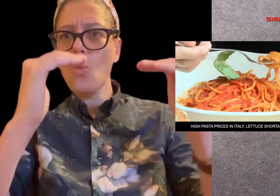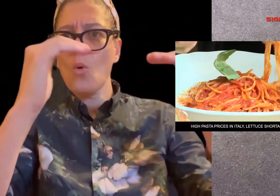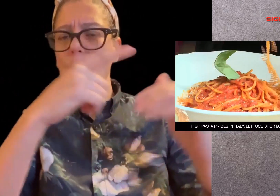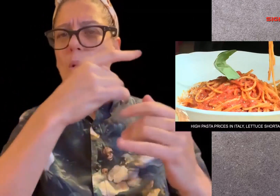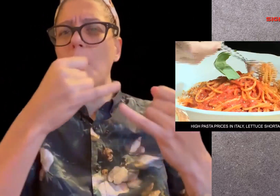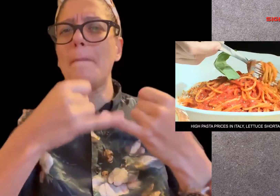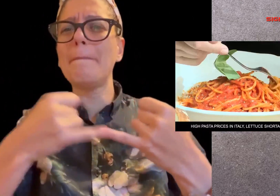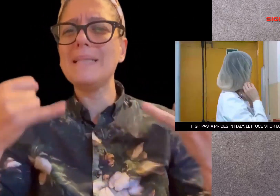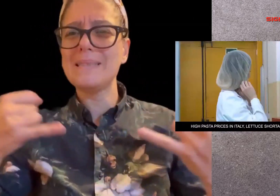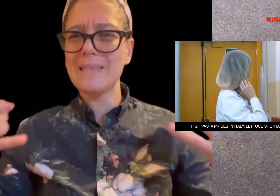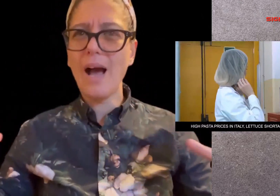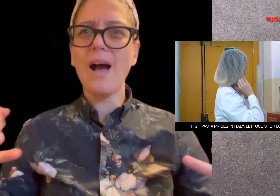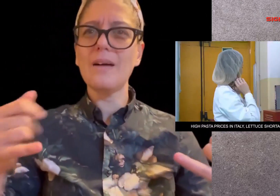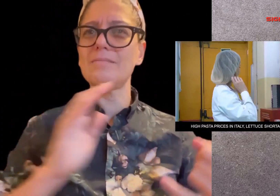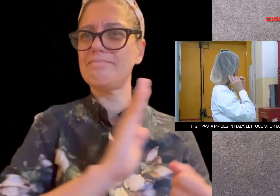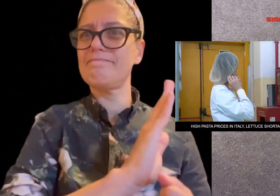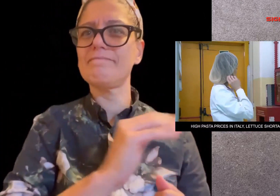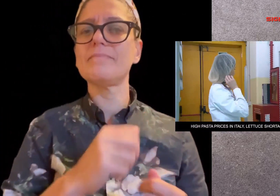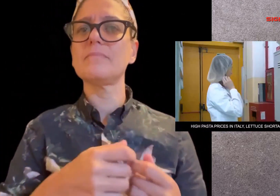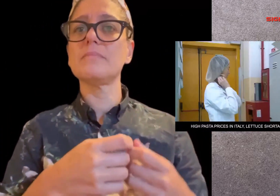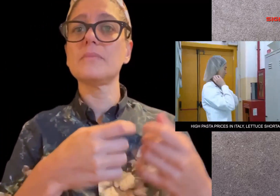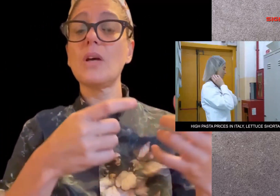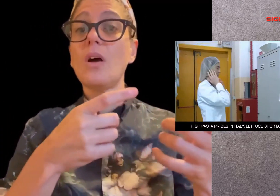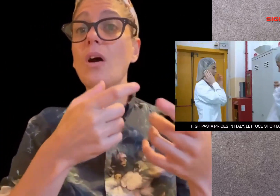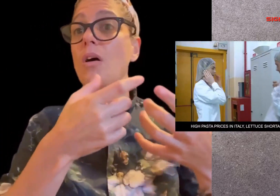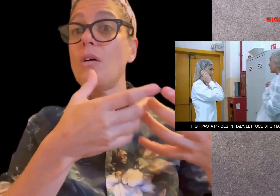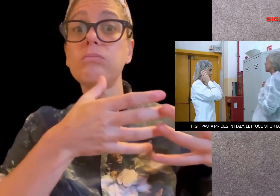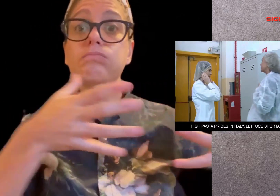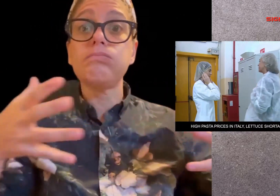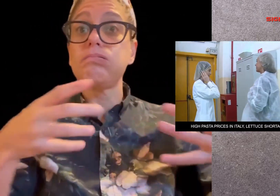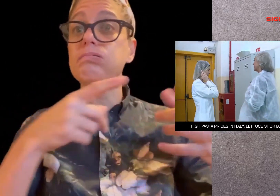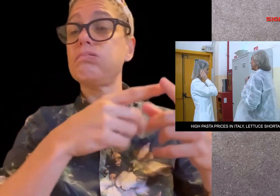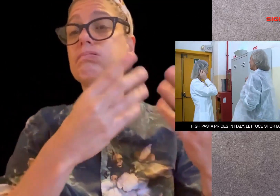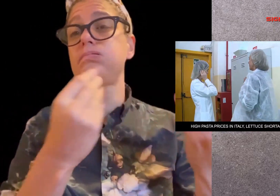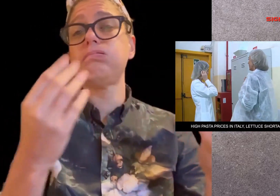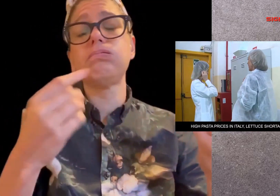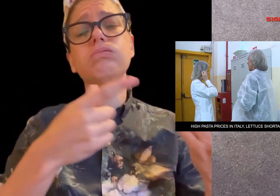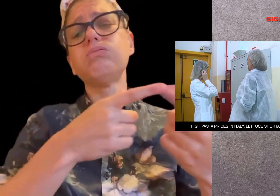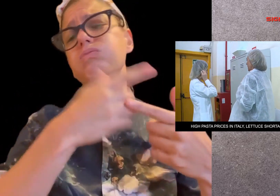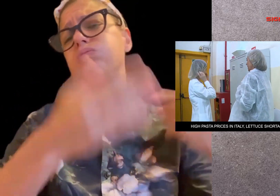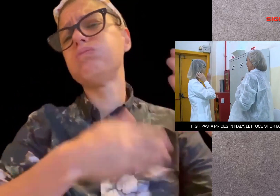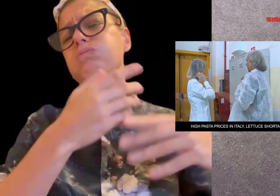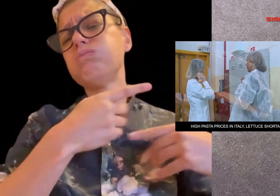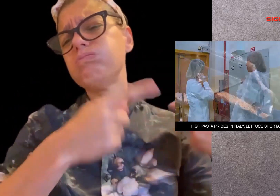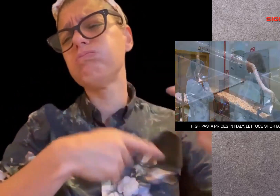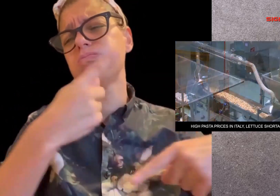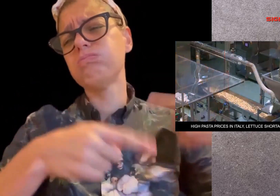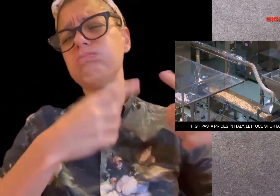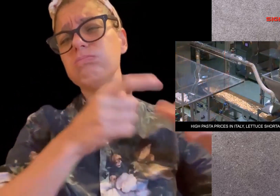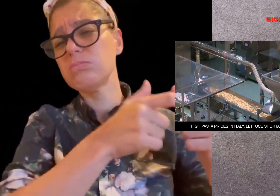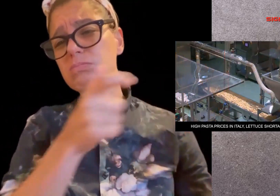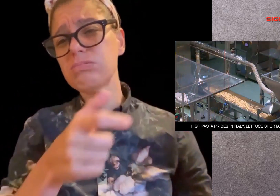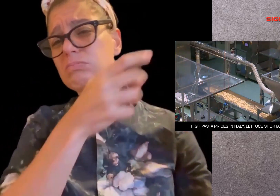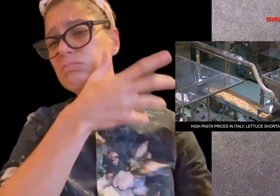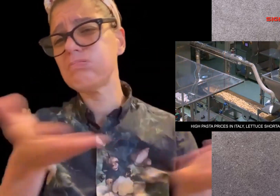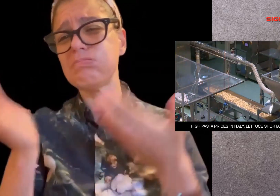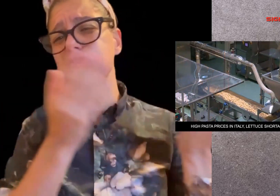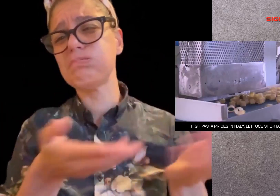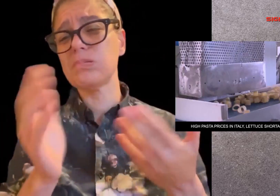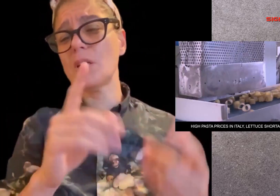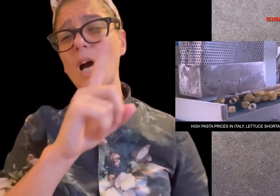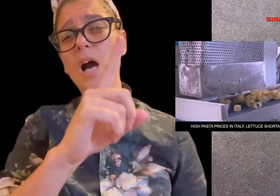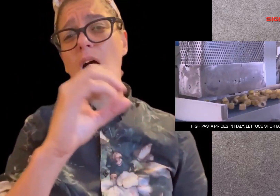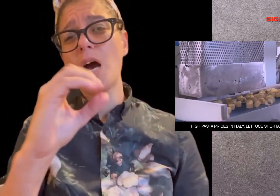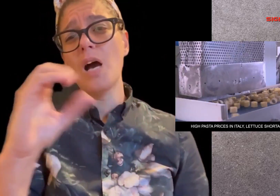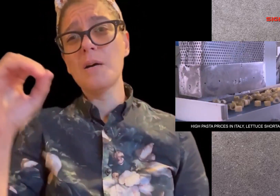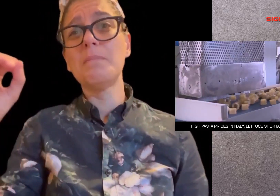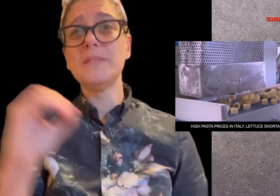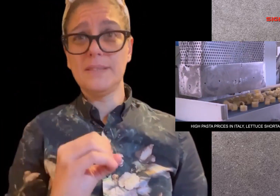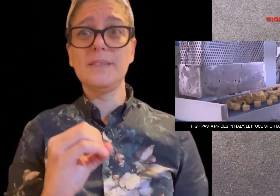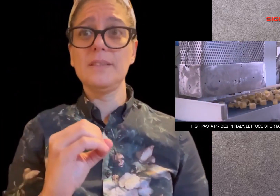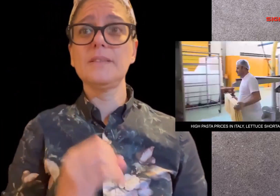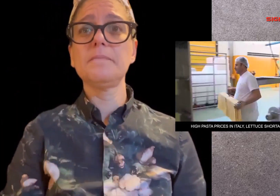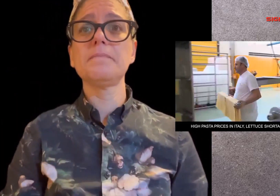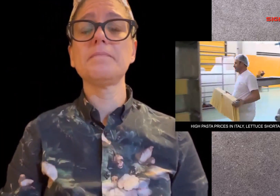the price of pasta has gone up tremendously over the last year pasta suppliers say the